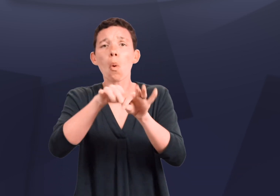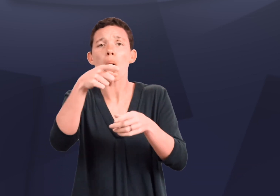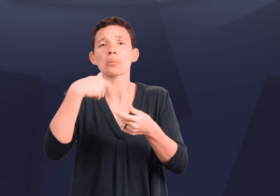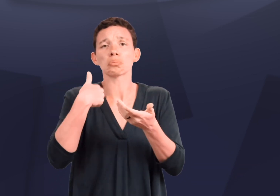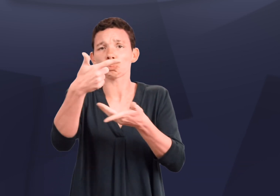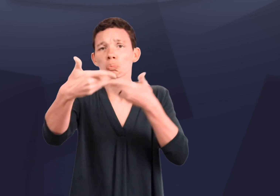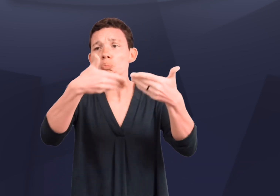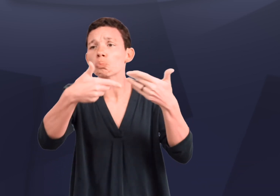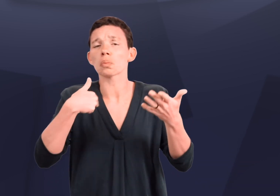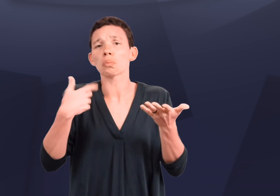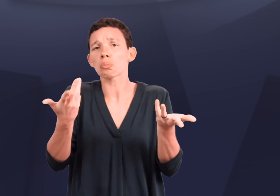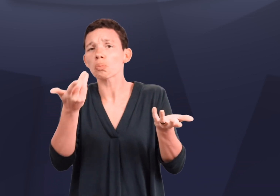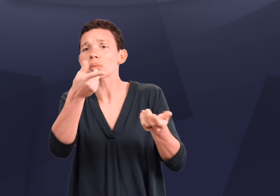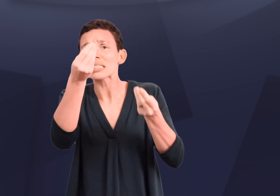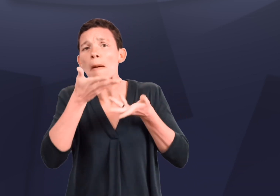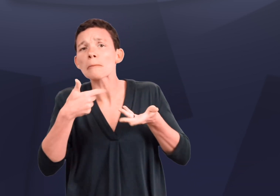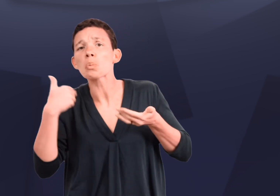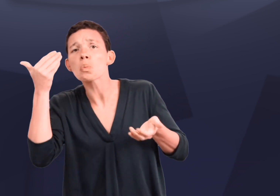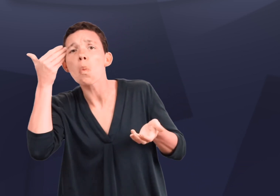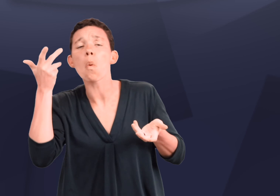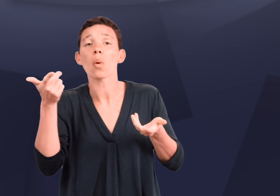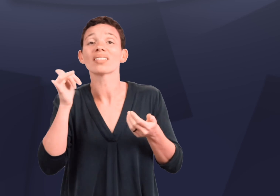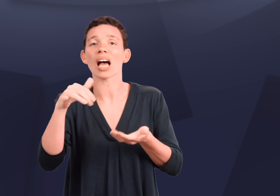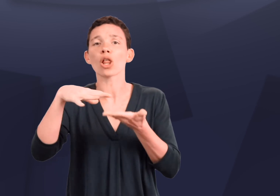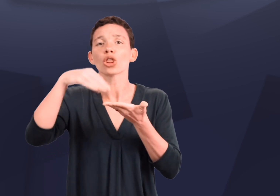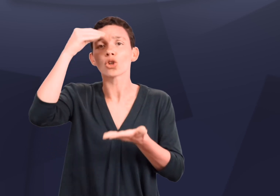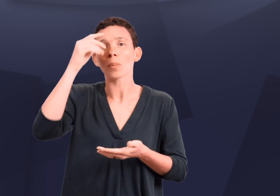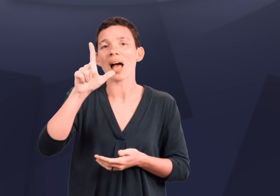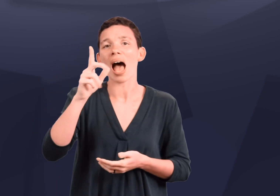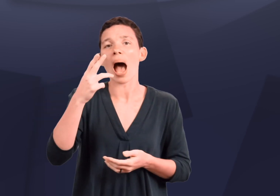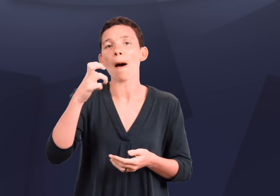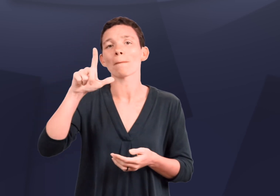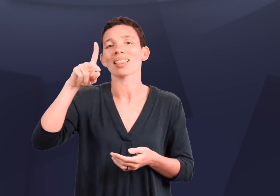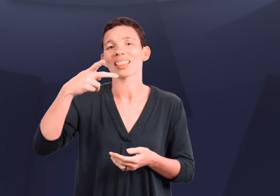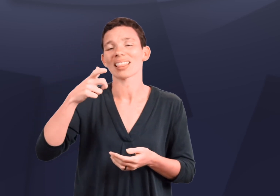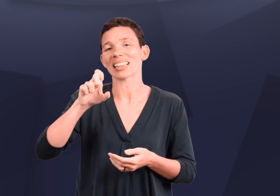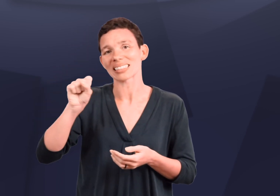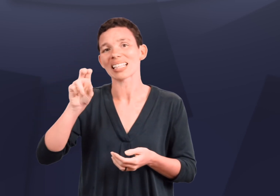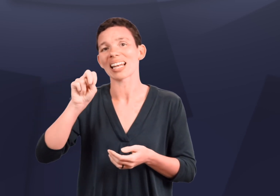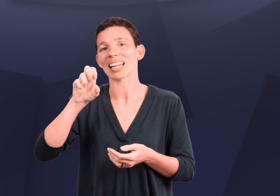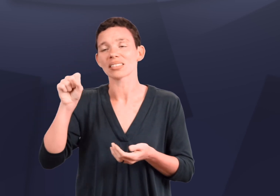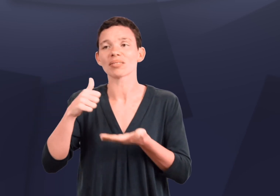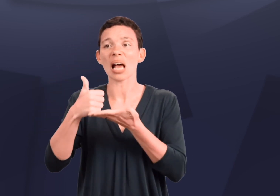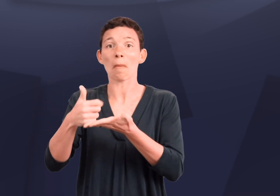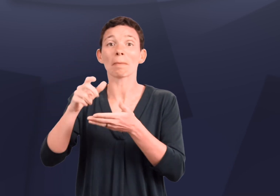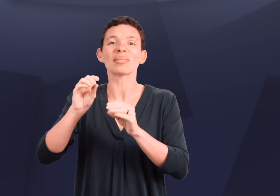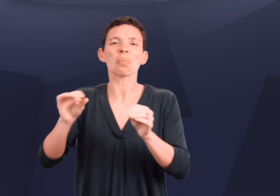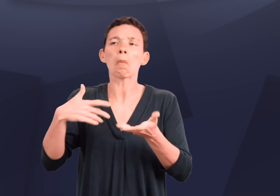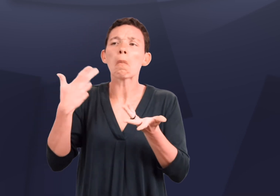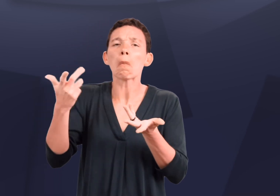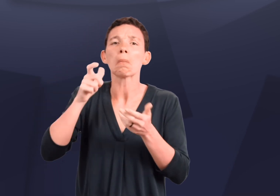You're trained. You have a degree, are certified. You're the expert. You make the decisions and let me know.